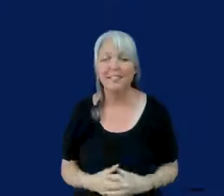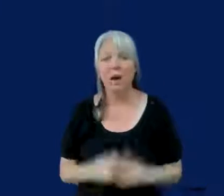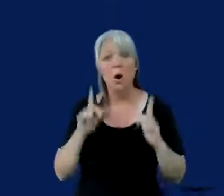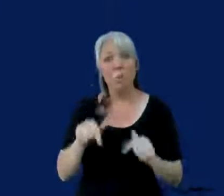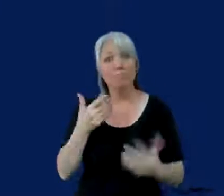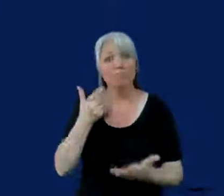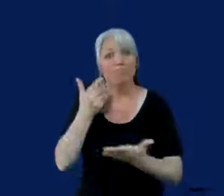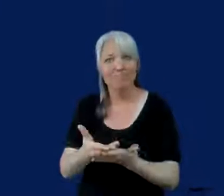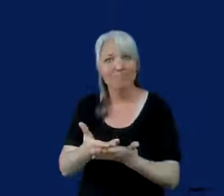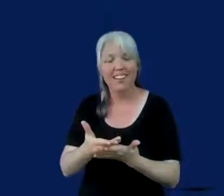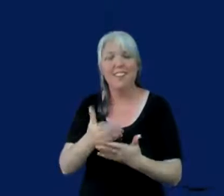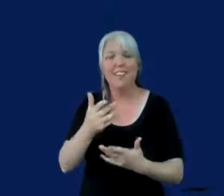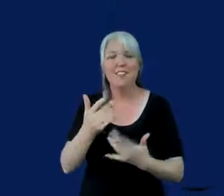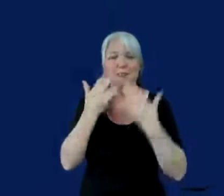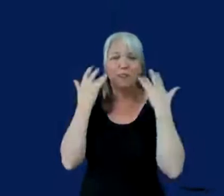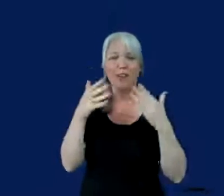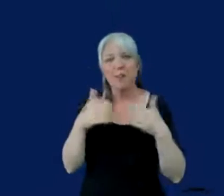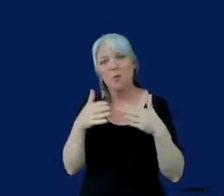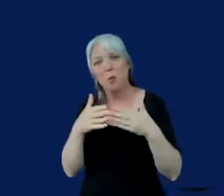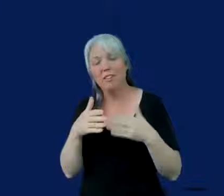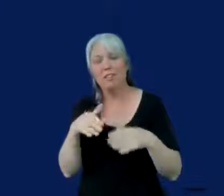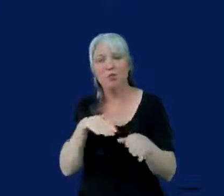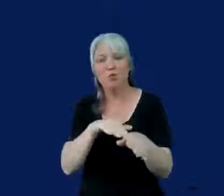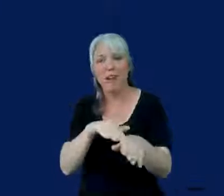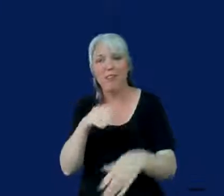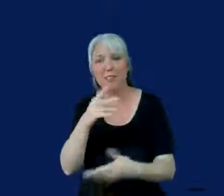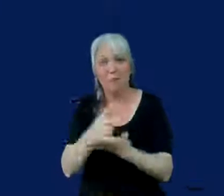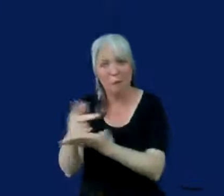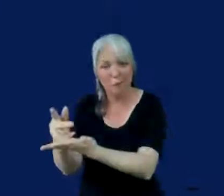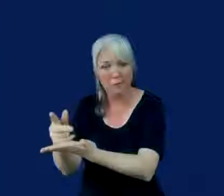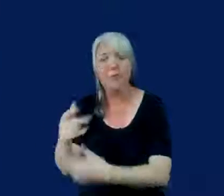When we got to the Friendly Corners Trailer Park, I told Winn-Dixie that he had to behave